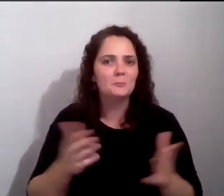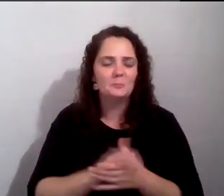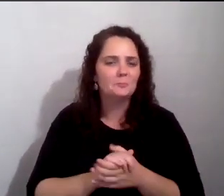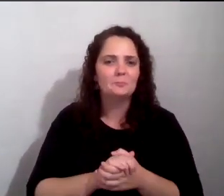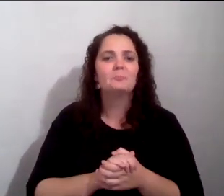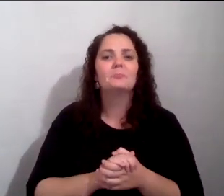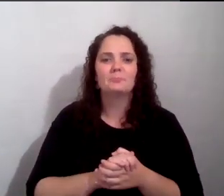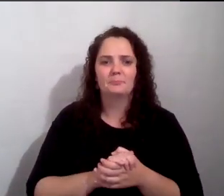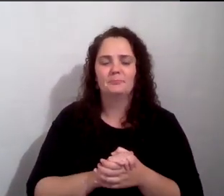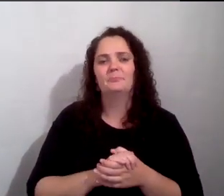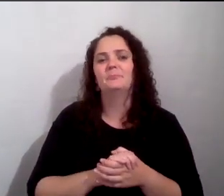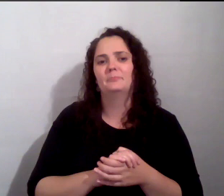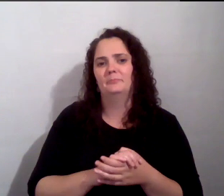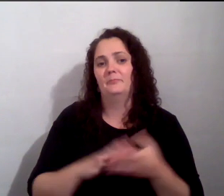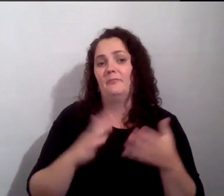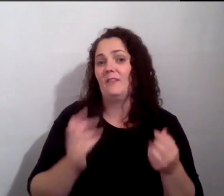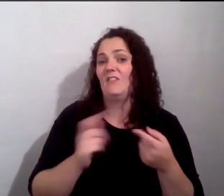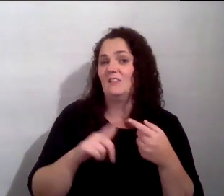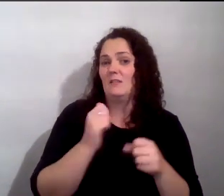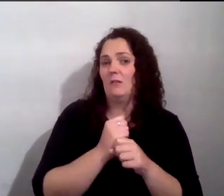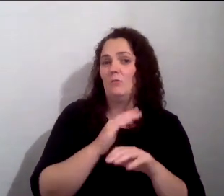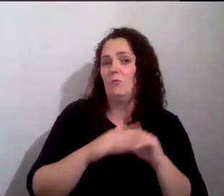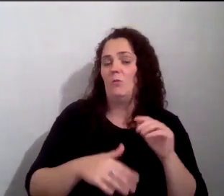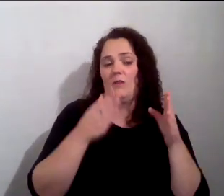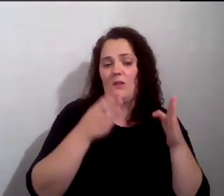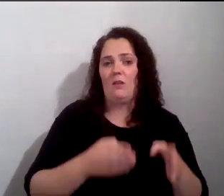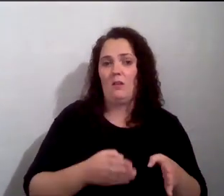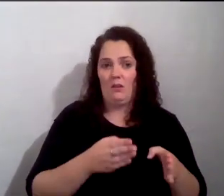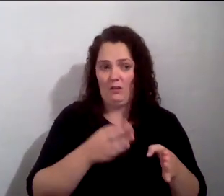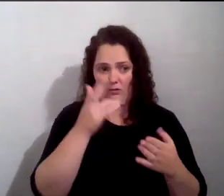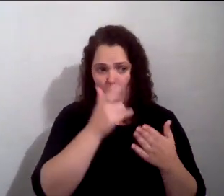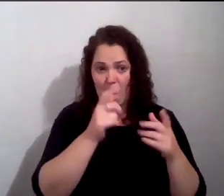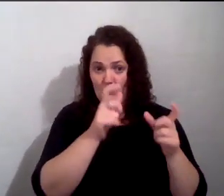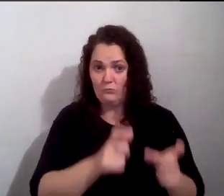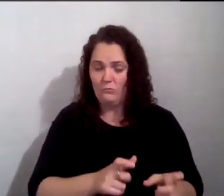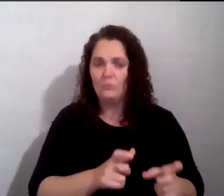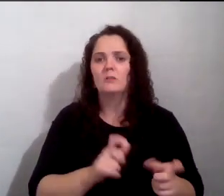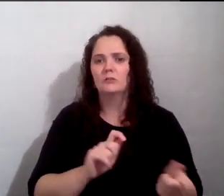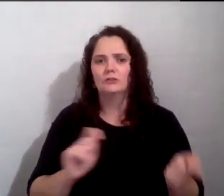We've got Sam Fullbrook who we'll look at a bit more carefully later in the lecture and